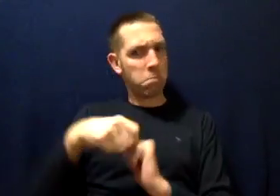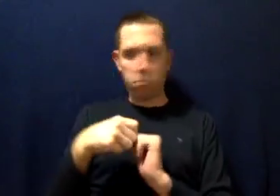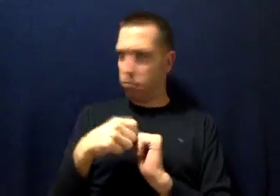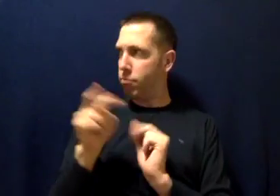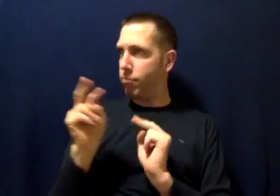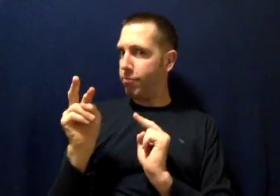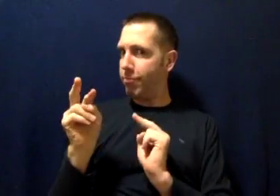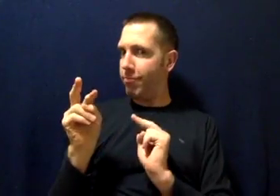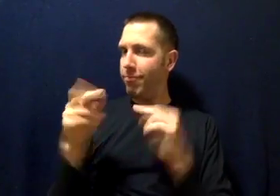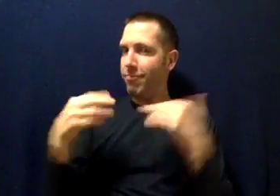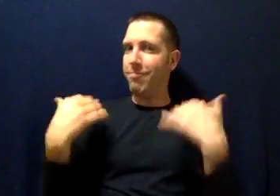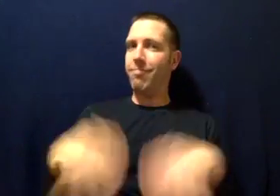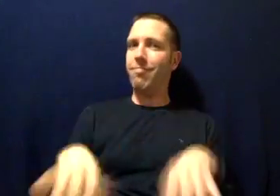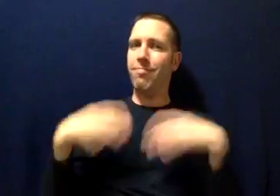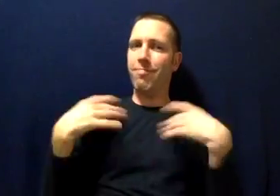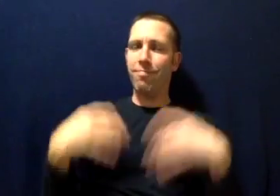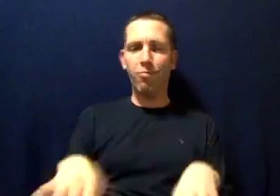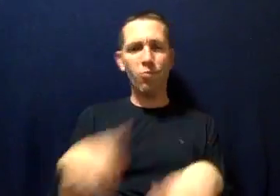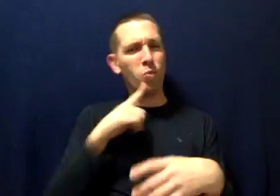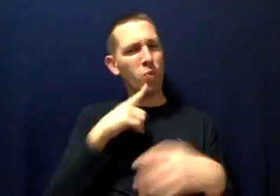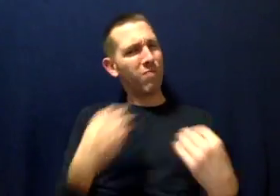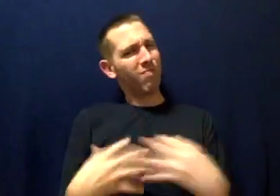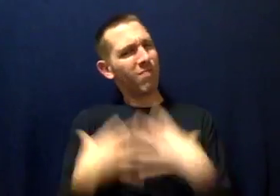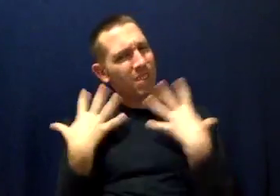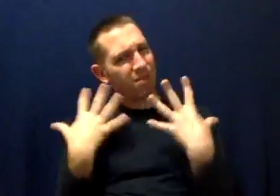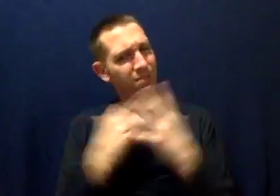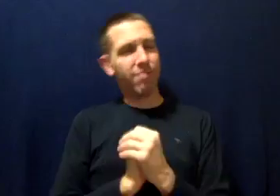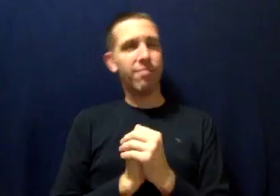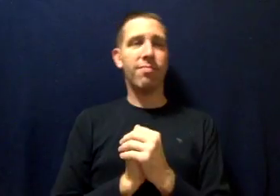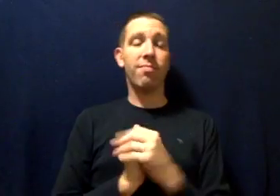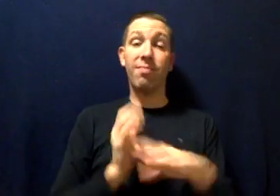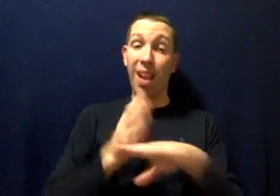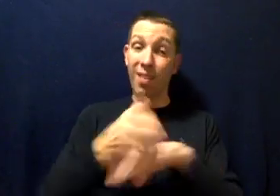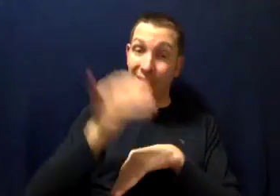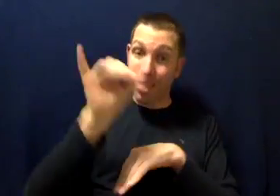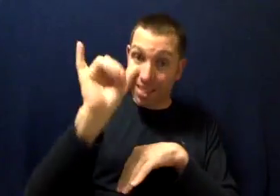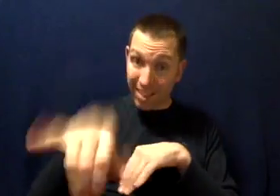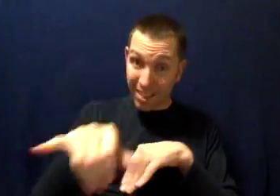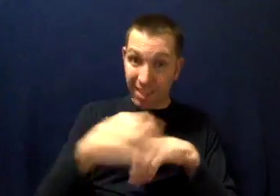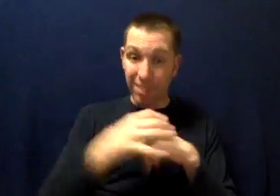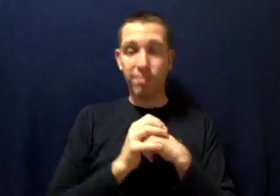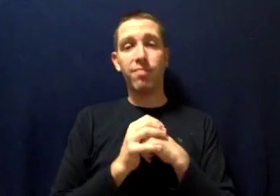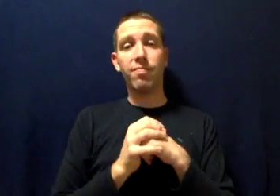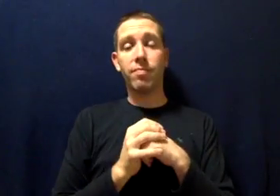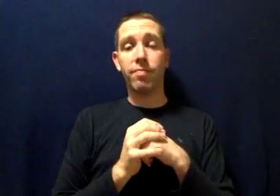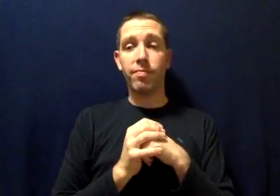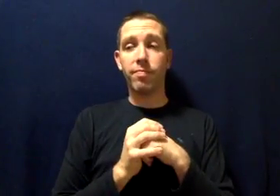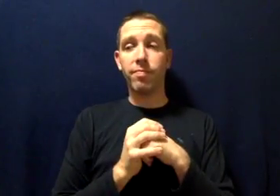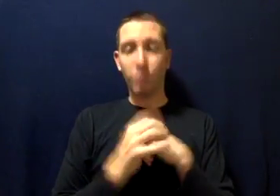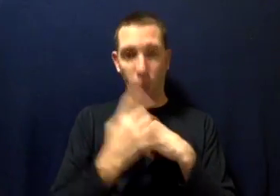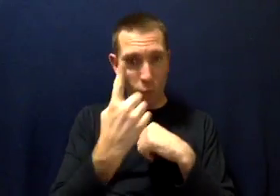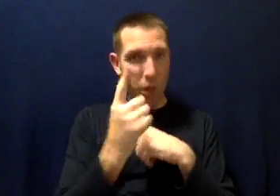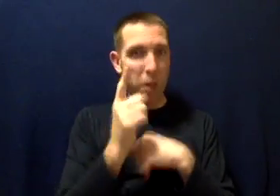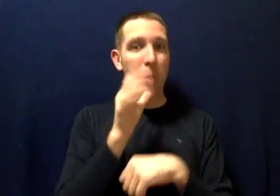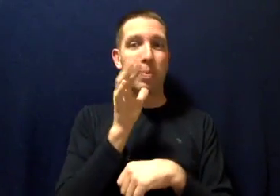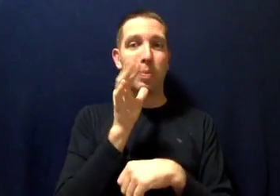That made me feel great. Later, a mom